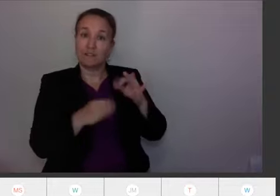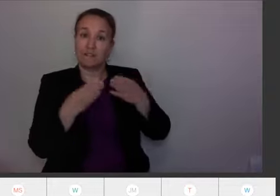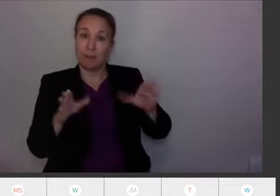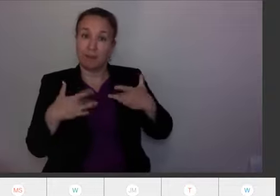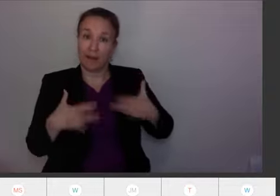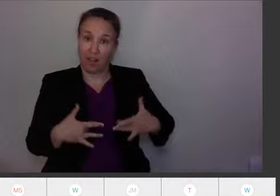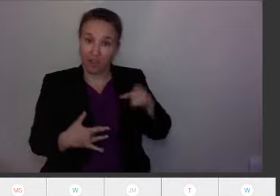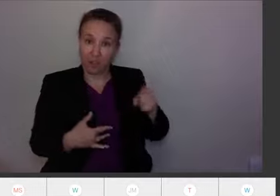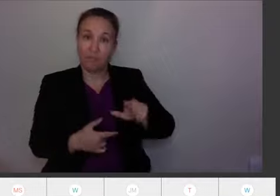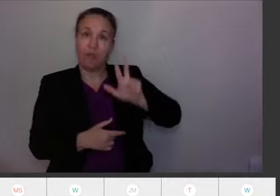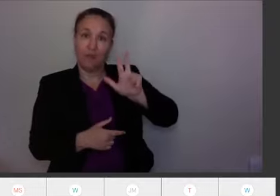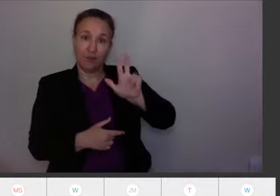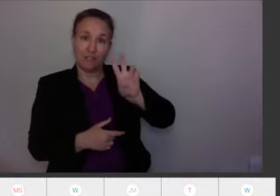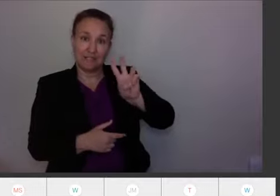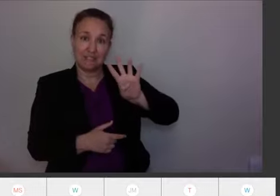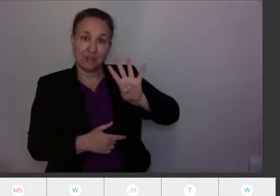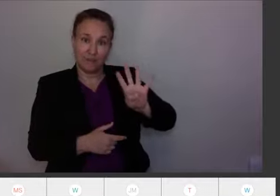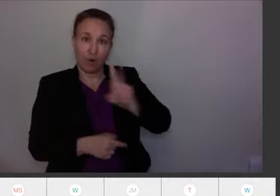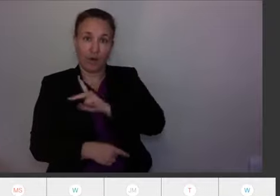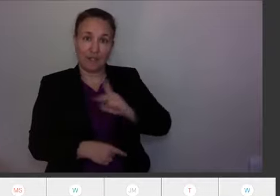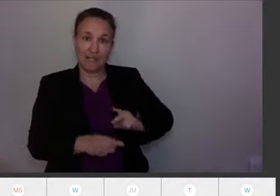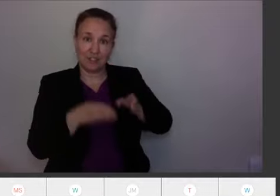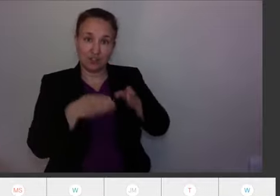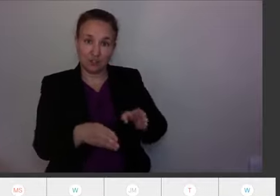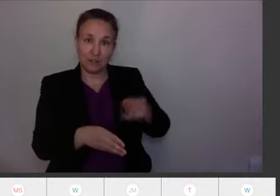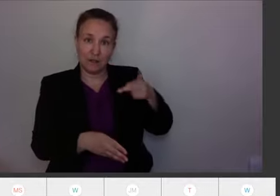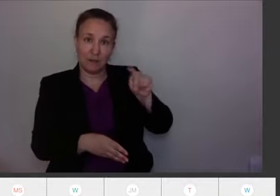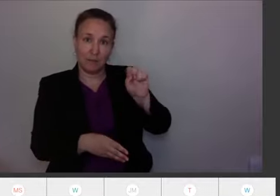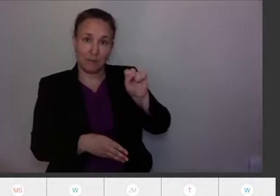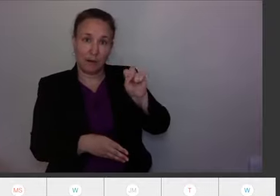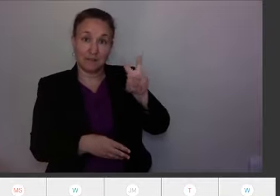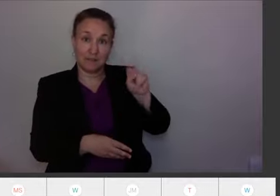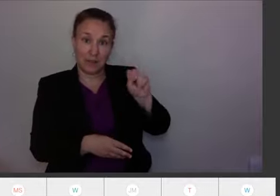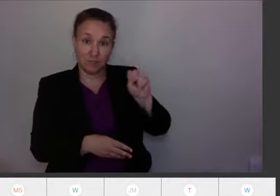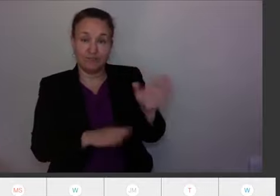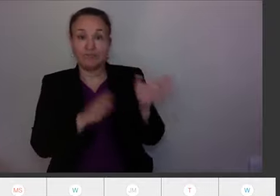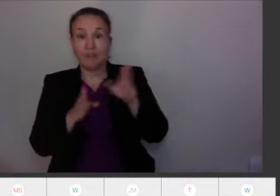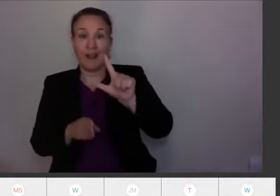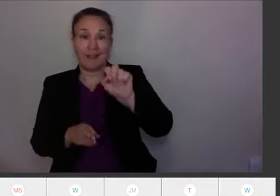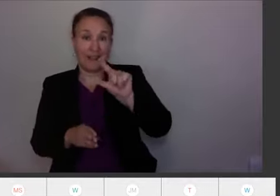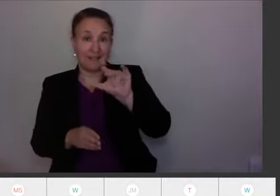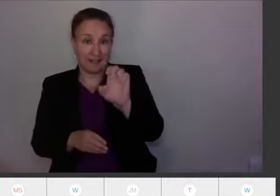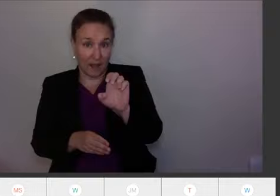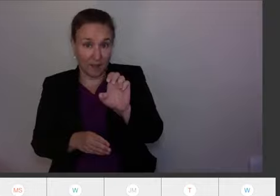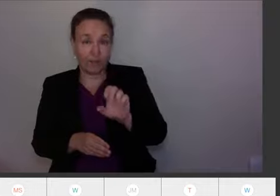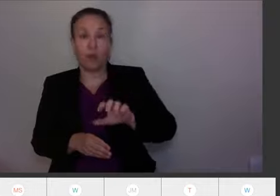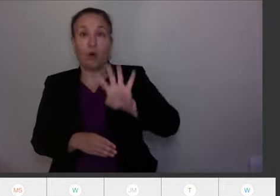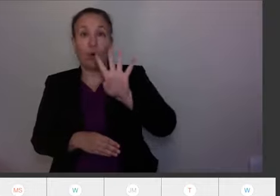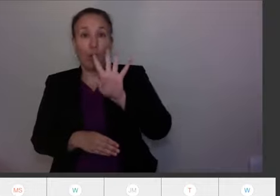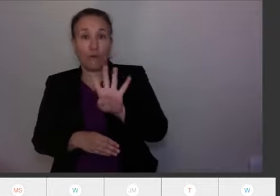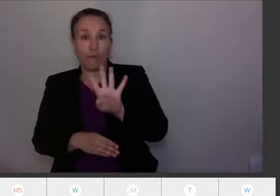at 364 king street in pottstown in lansdale the site is at 421